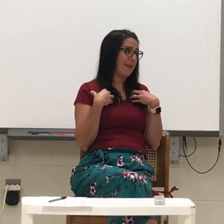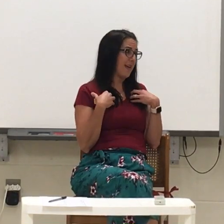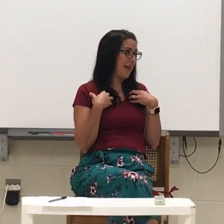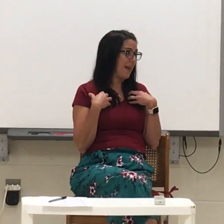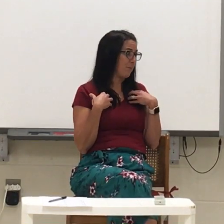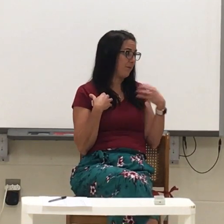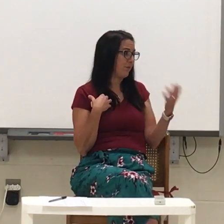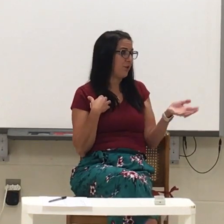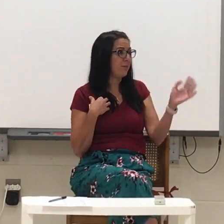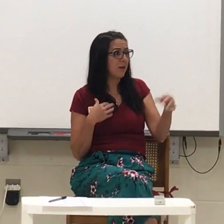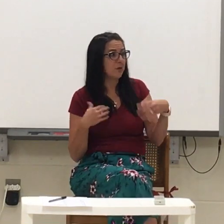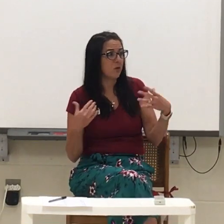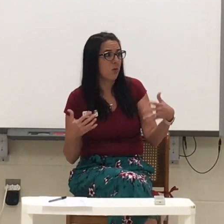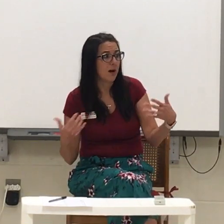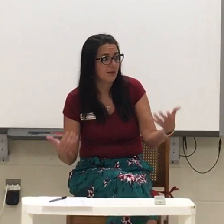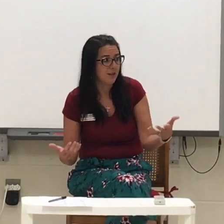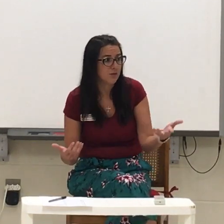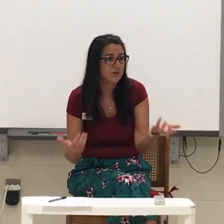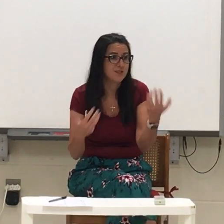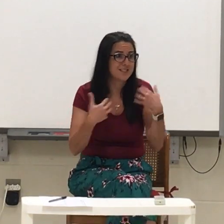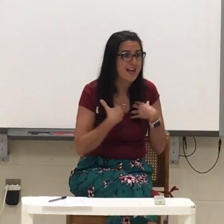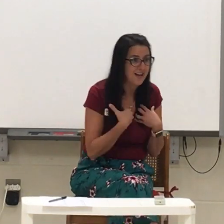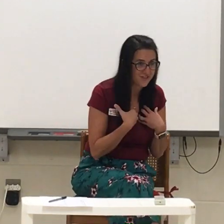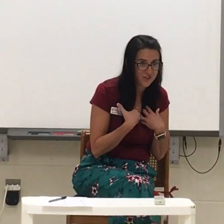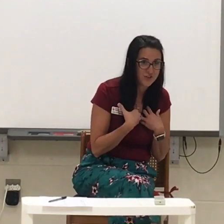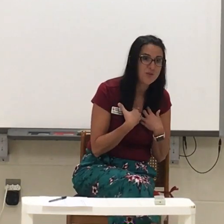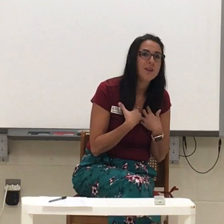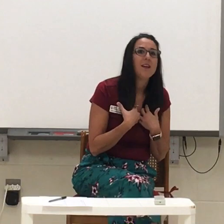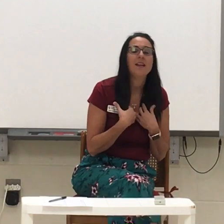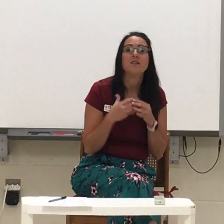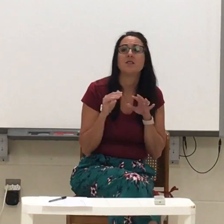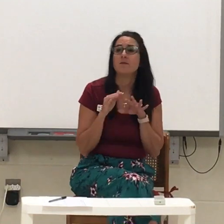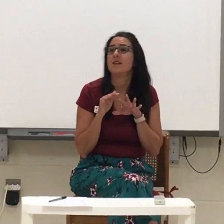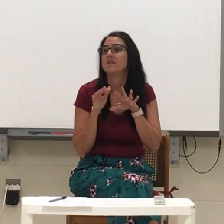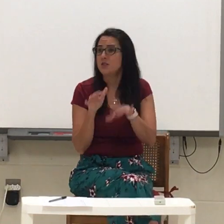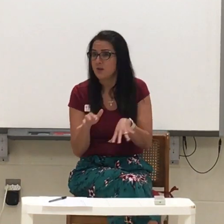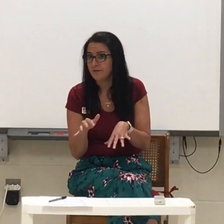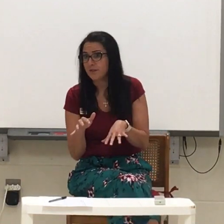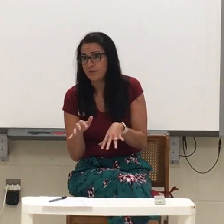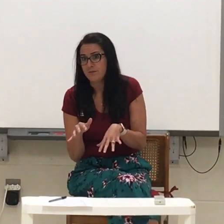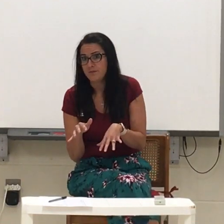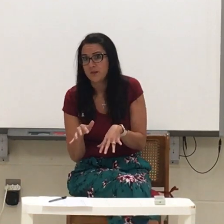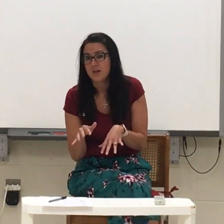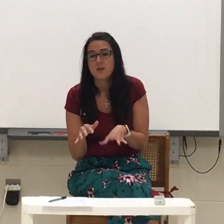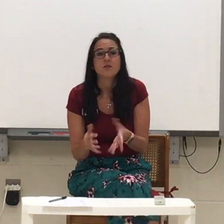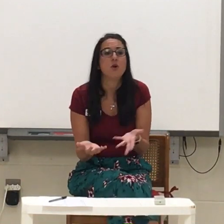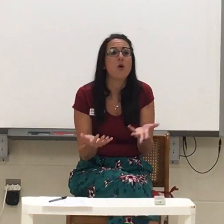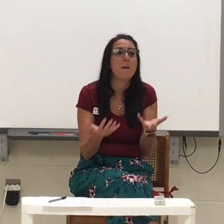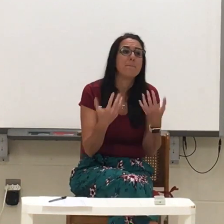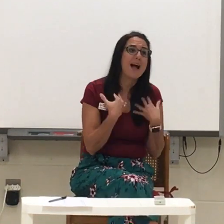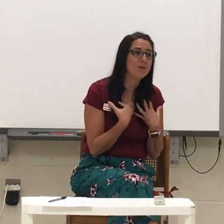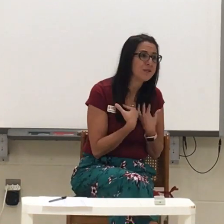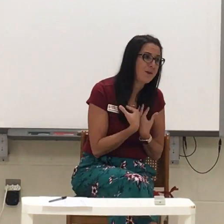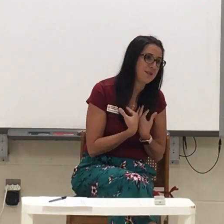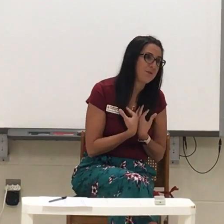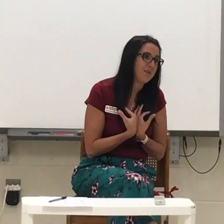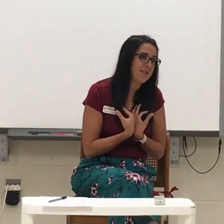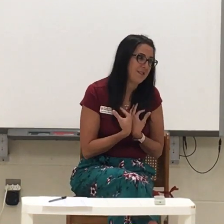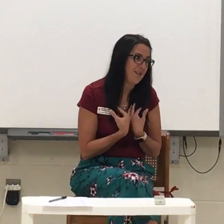make that happen for you to be able to acquire language there's things I have to do and there's some things that you got to do so my responsibilities in the